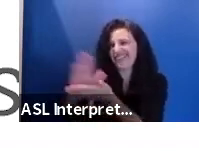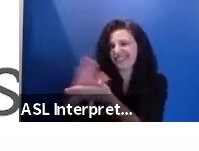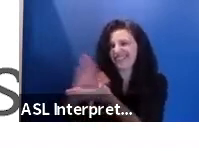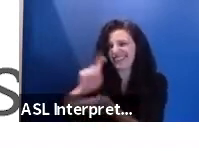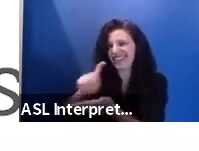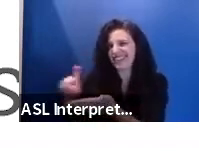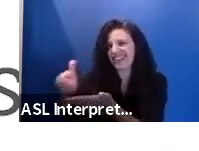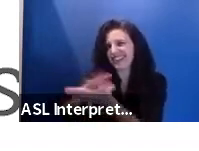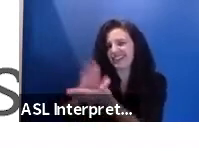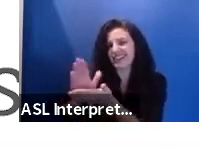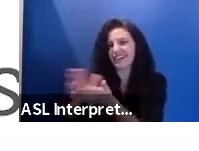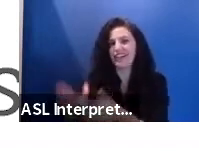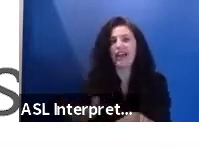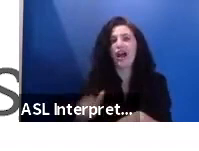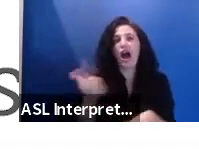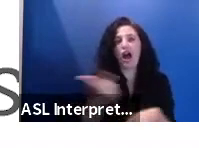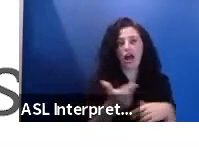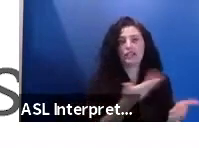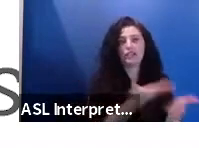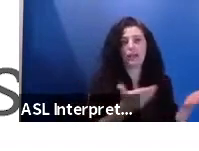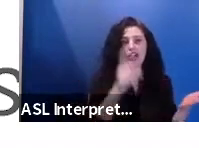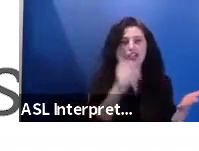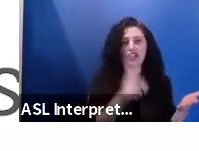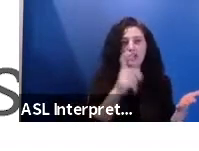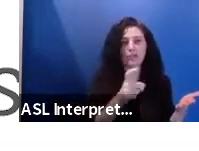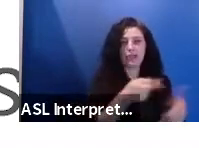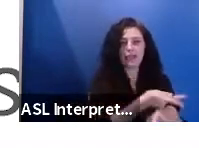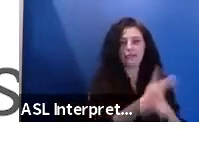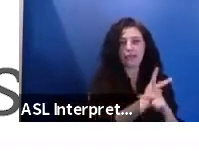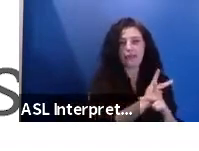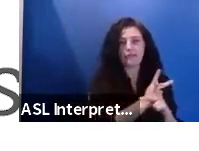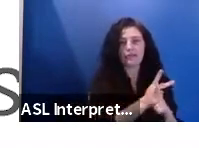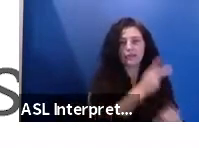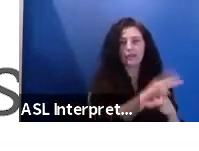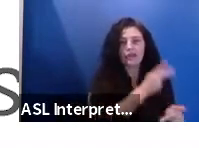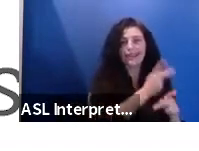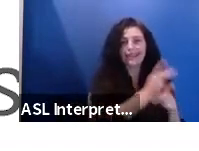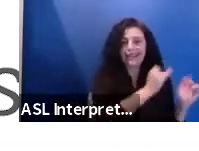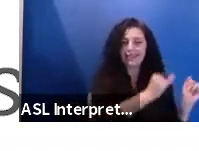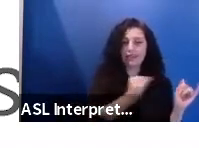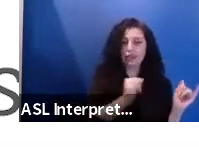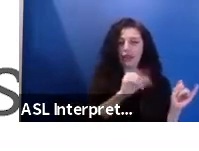need to be kept in individual cast bags for each individual that's being worked on, so as to avoid any chance of inadvertent